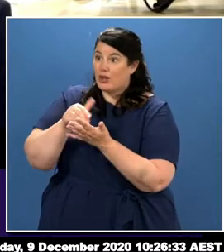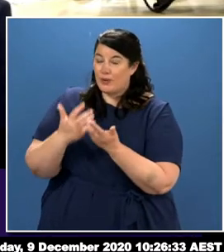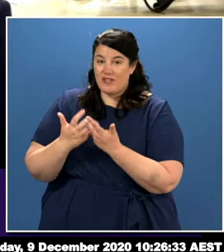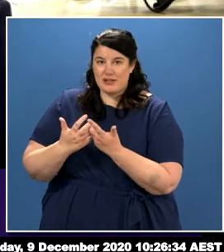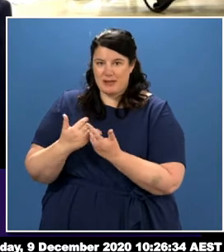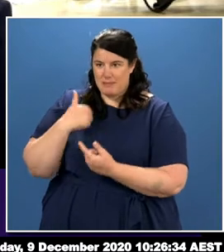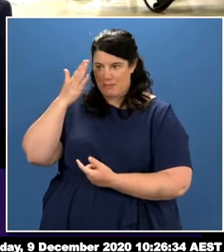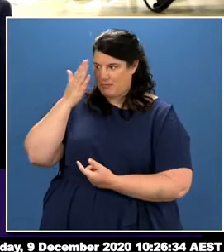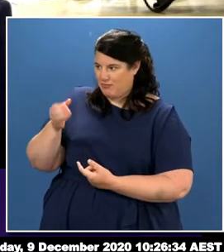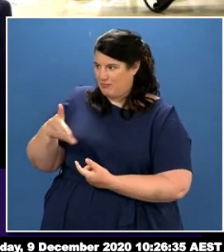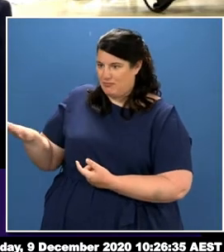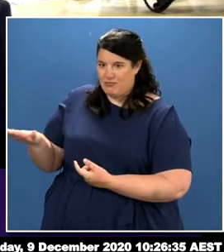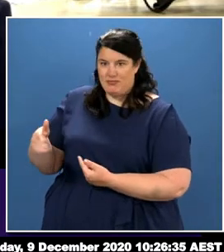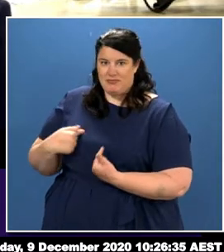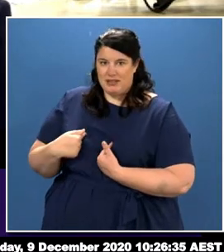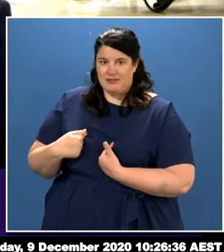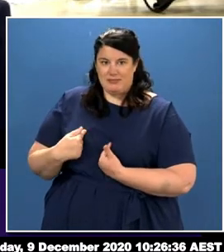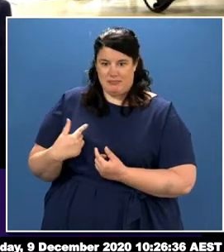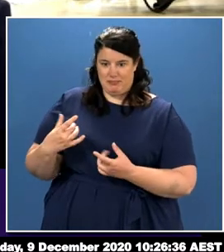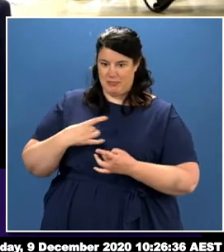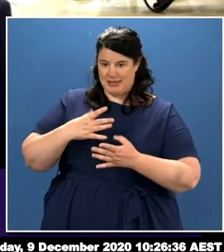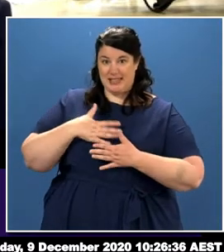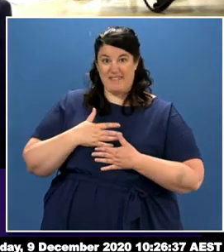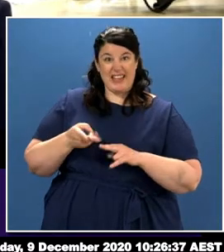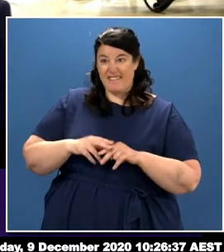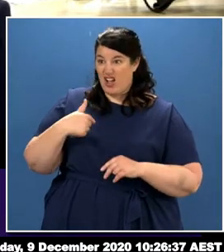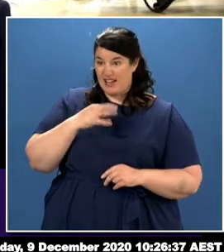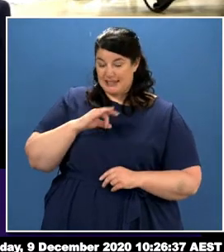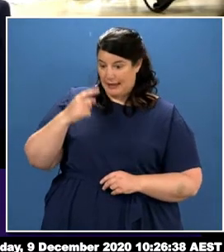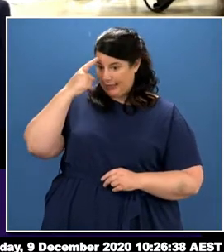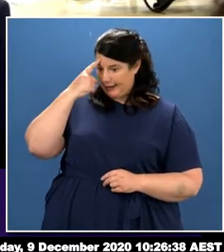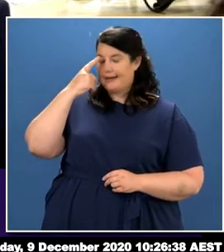Like, I was left to my own devices and so if I didn't take charge and